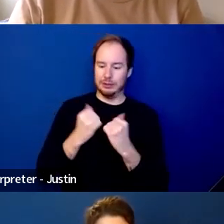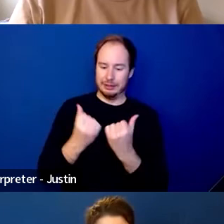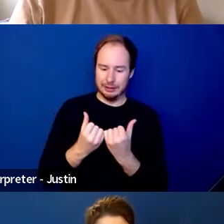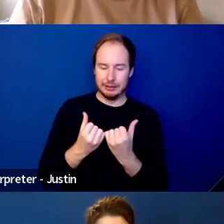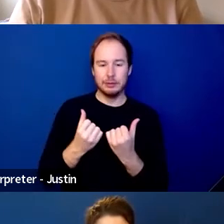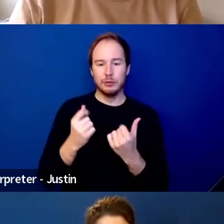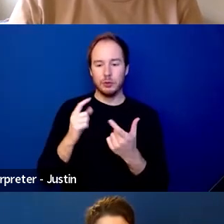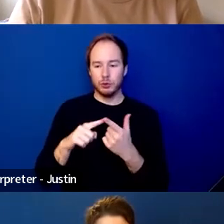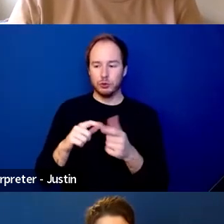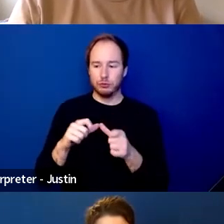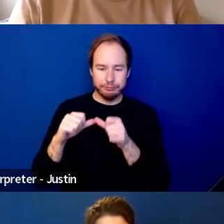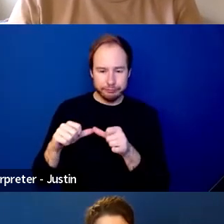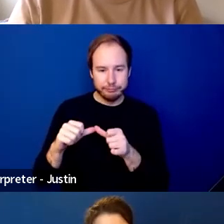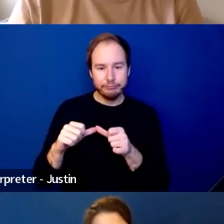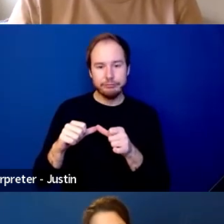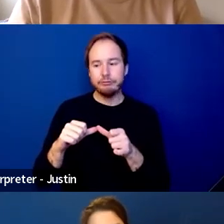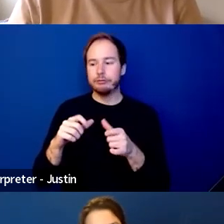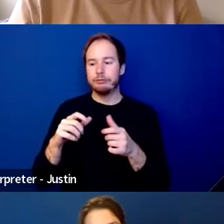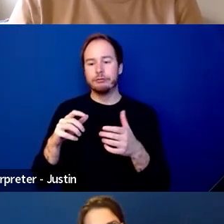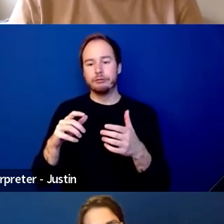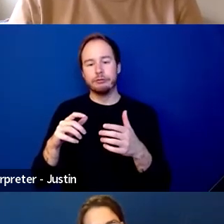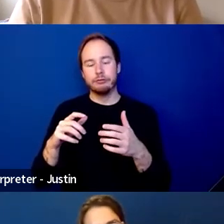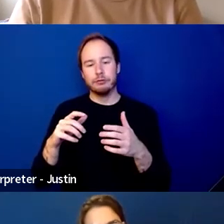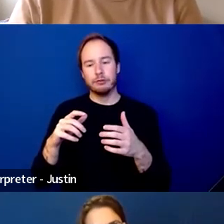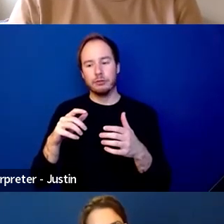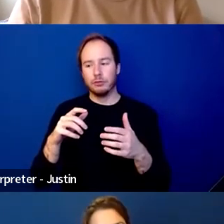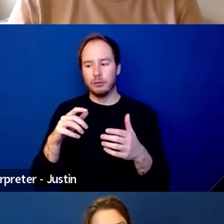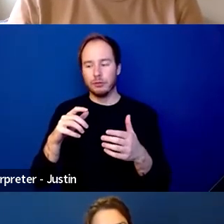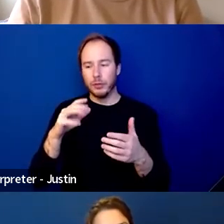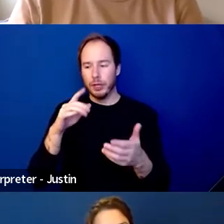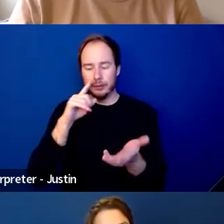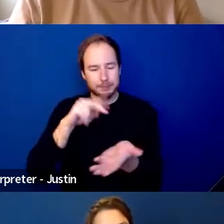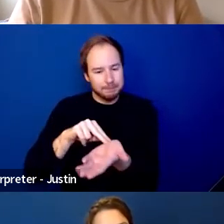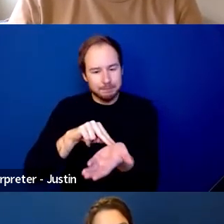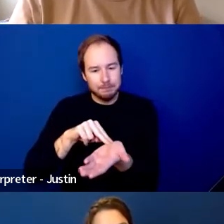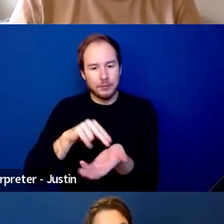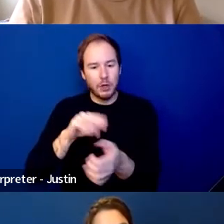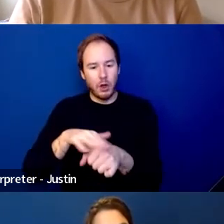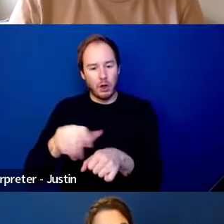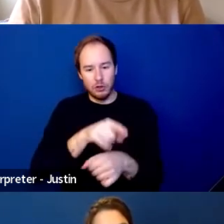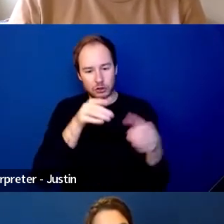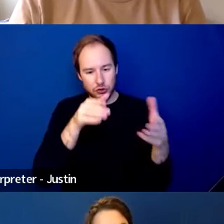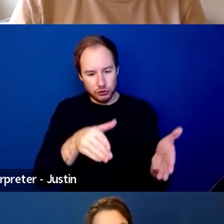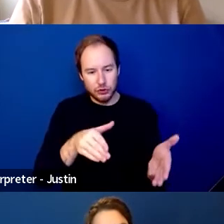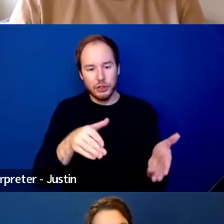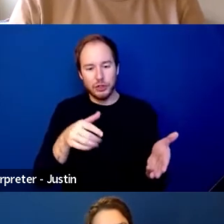in the reality of the streets and the needs of the people that we're working with in a way that those of us